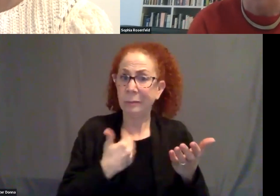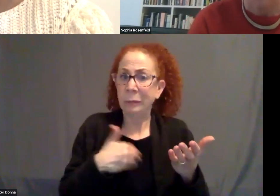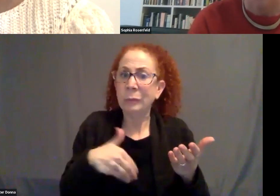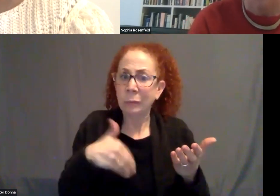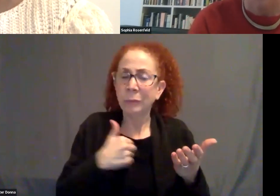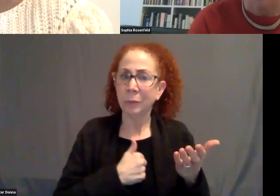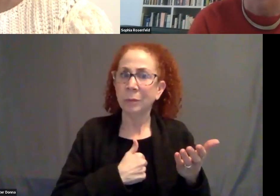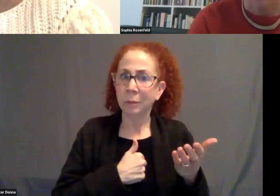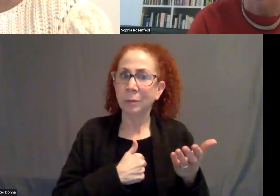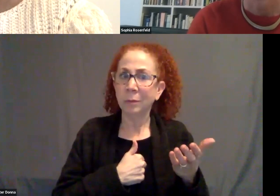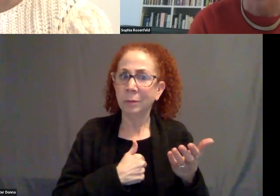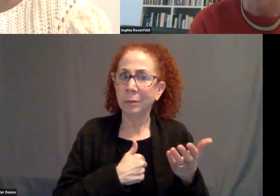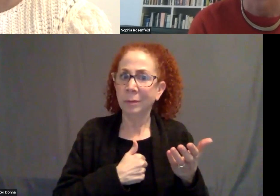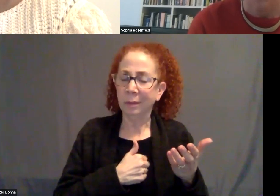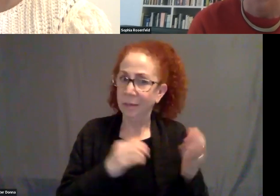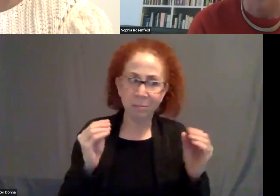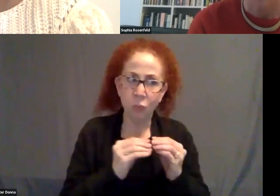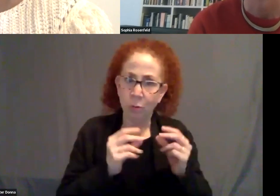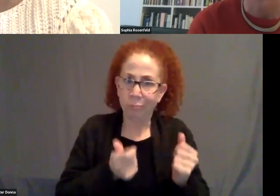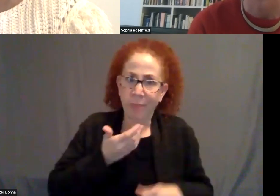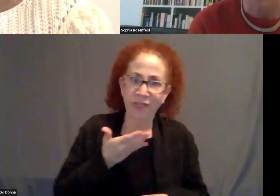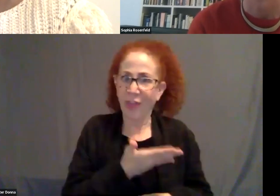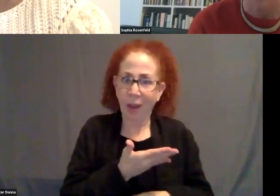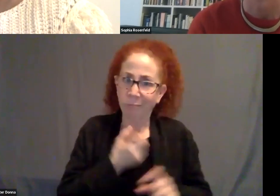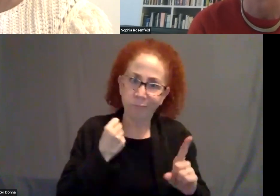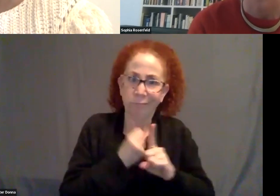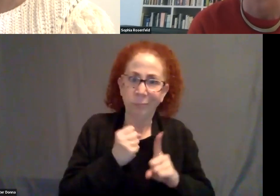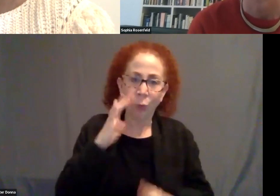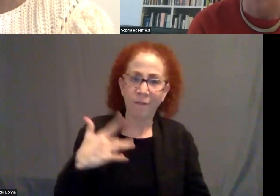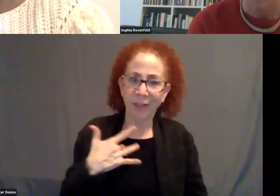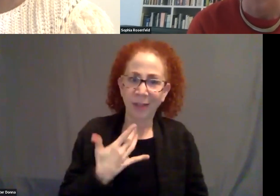and the effect of the claim are more immediate, the claims that get made in that arena.